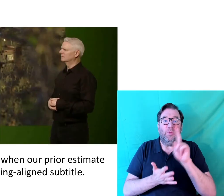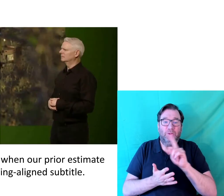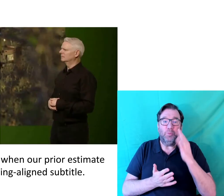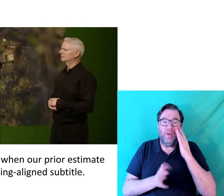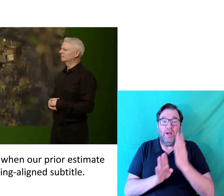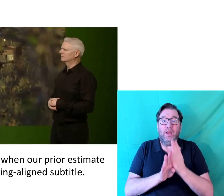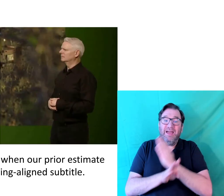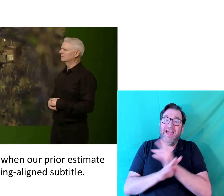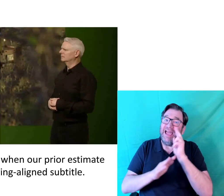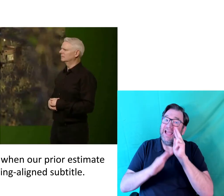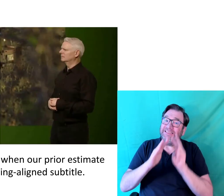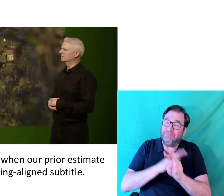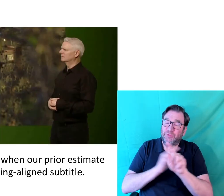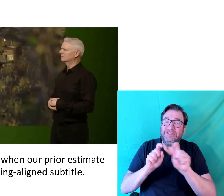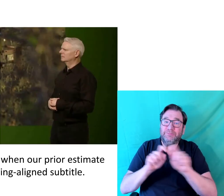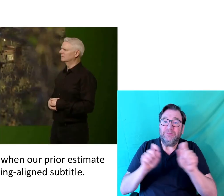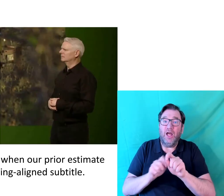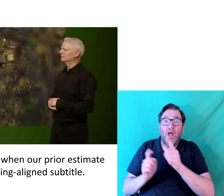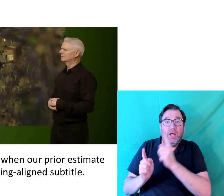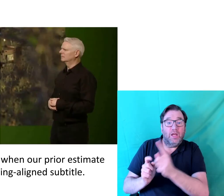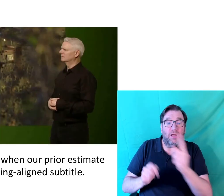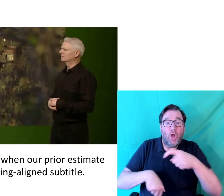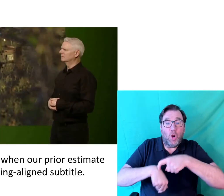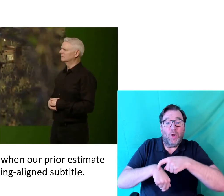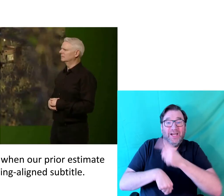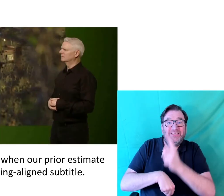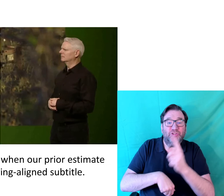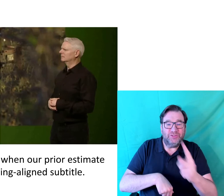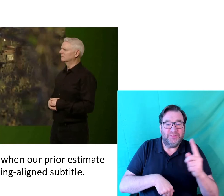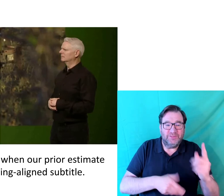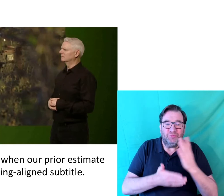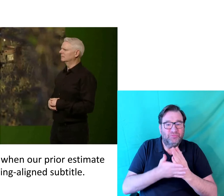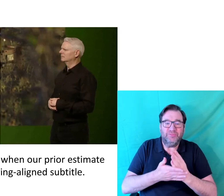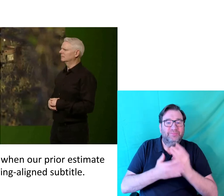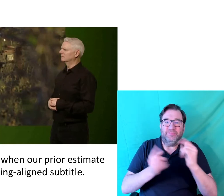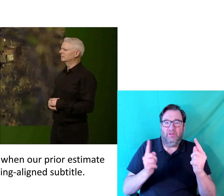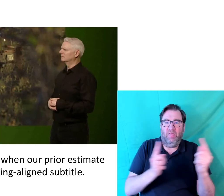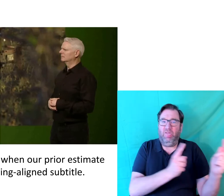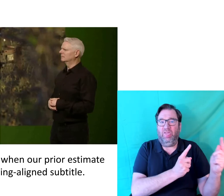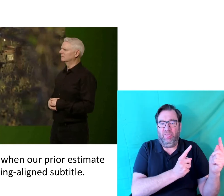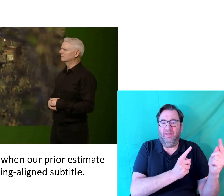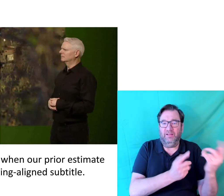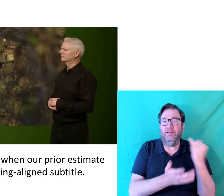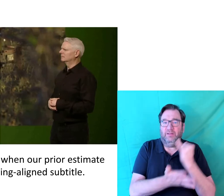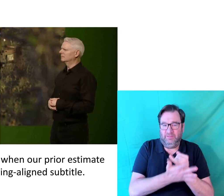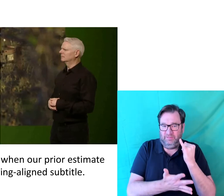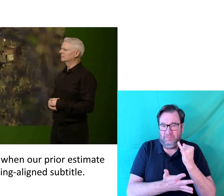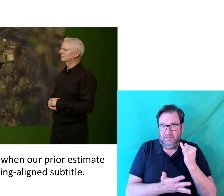One type of failure case occurs when our prior estimate for the subtitle location is far from the signing-aligned subtitle.